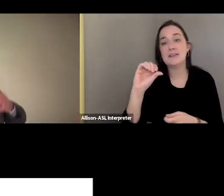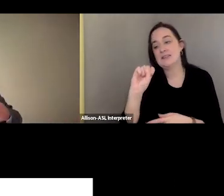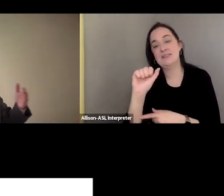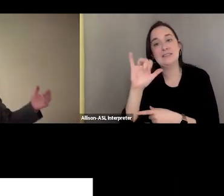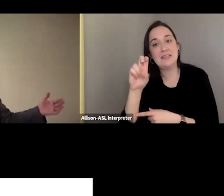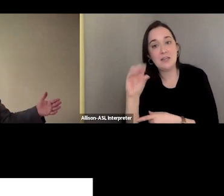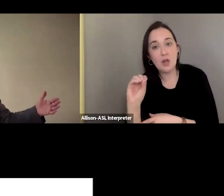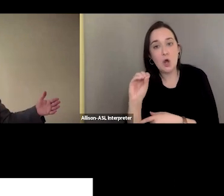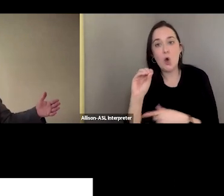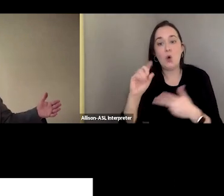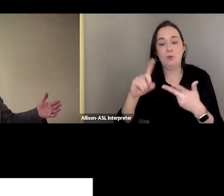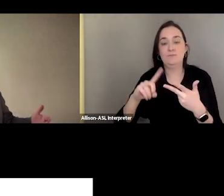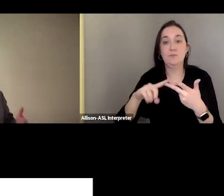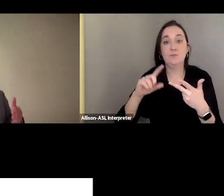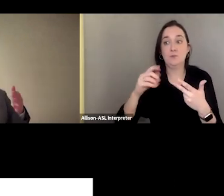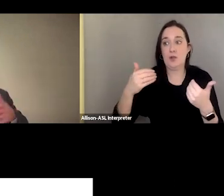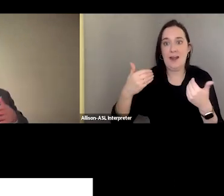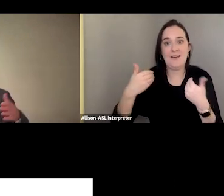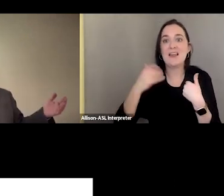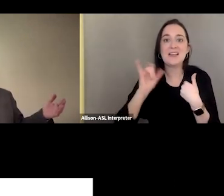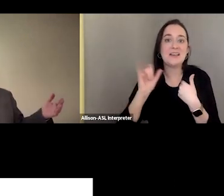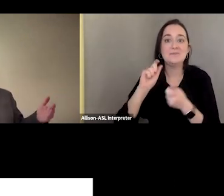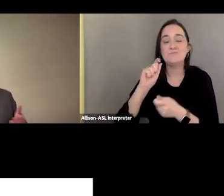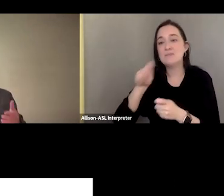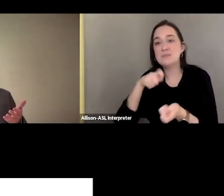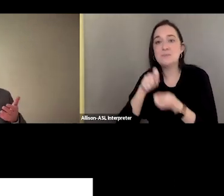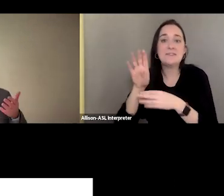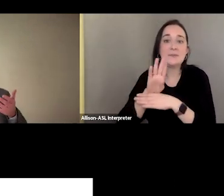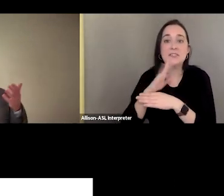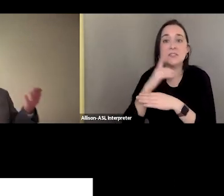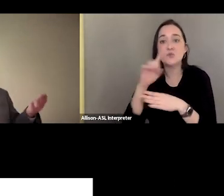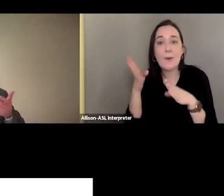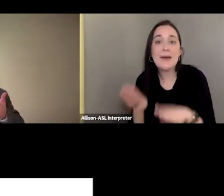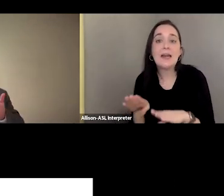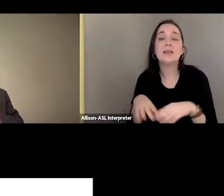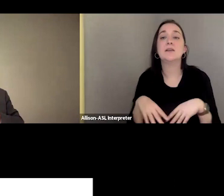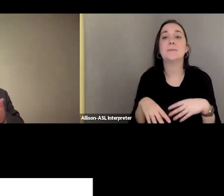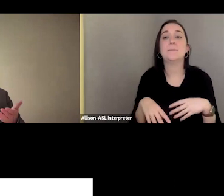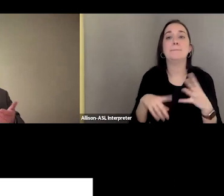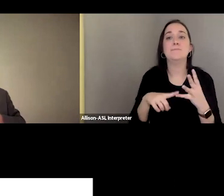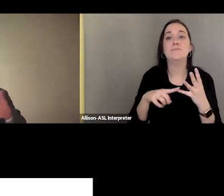brick and mortar industry where people casino, where people place bets. It could be a party in which they're using their app